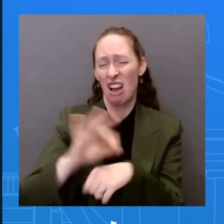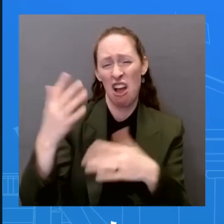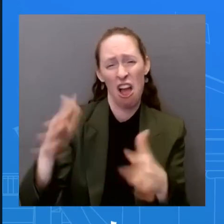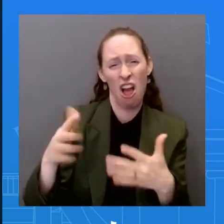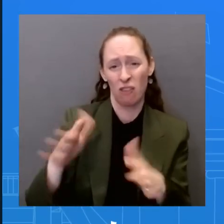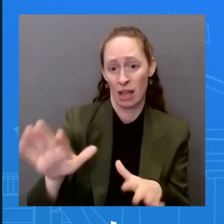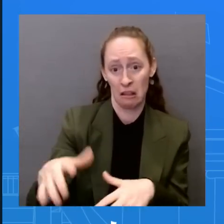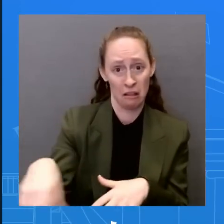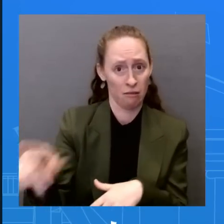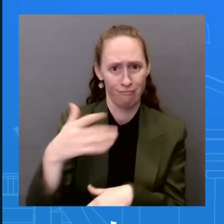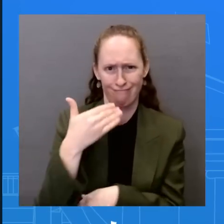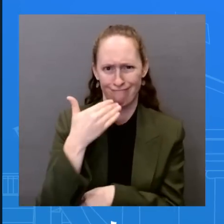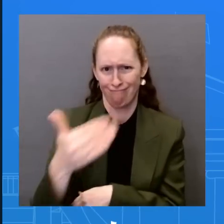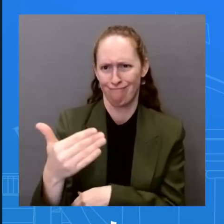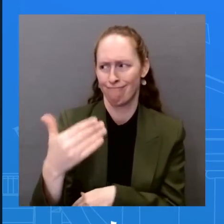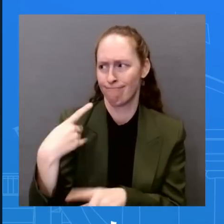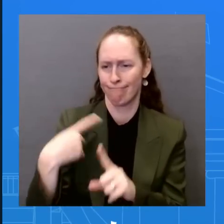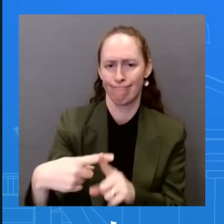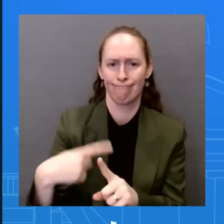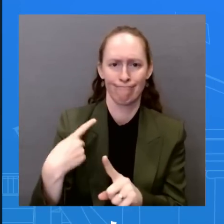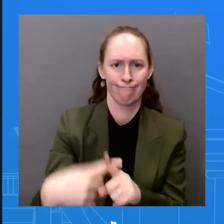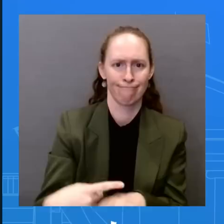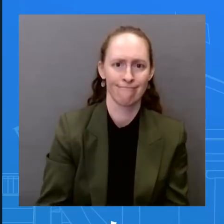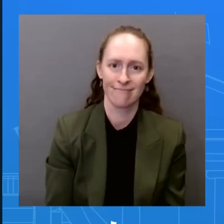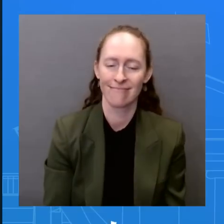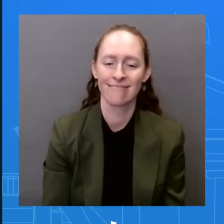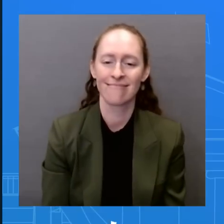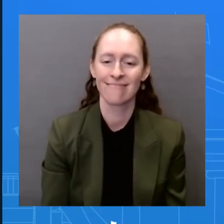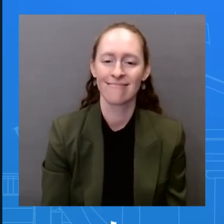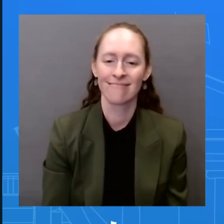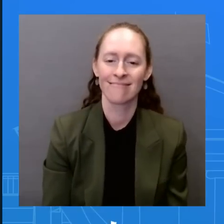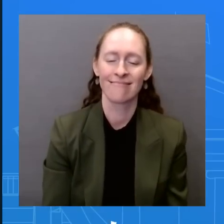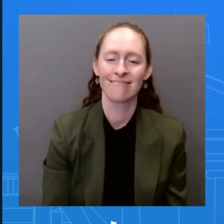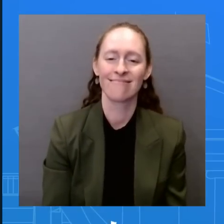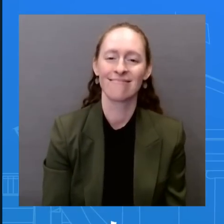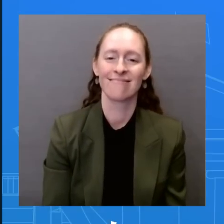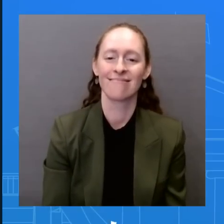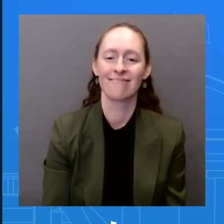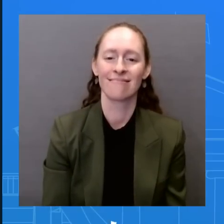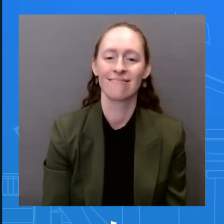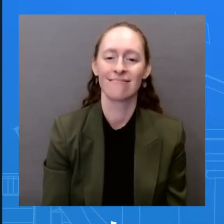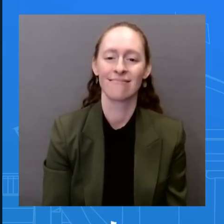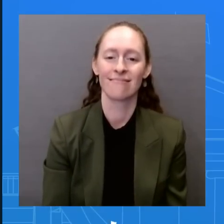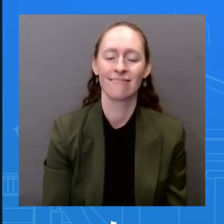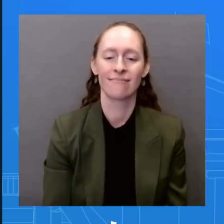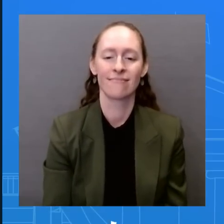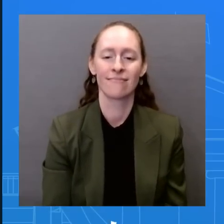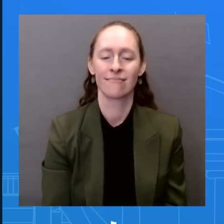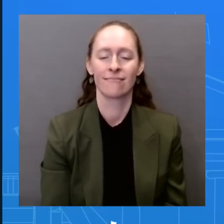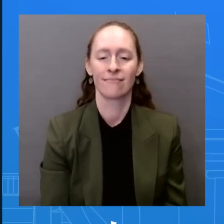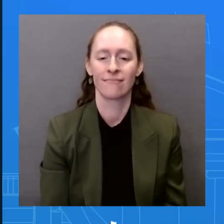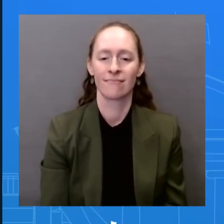[storage] will be full by the critical winter heating season. Germany will reach their target gas shortage --